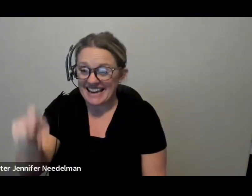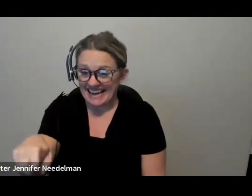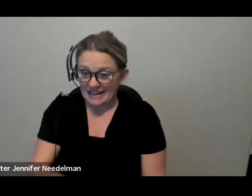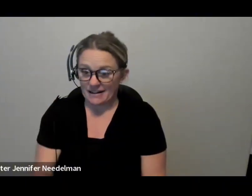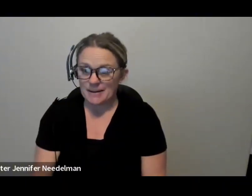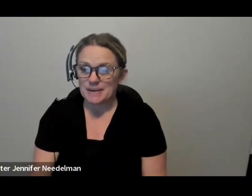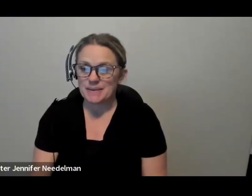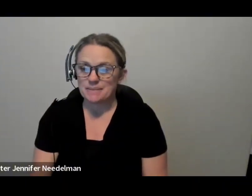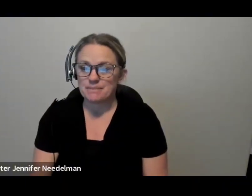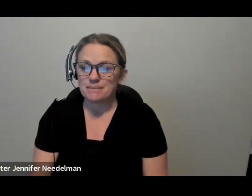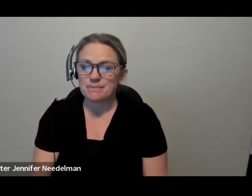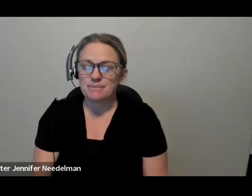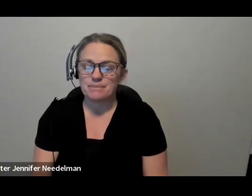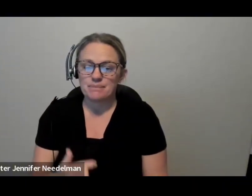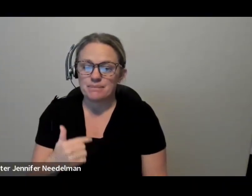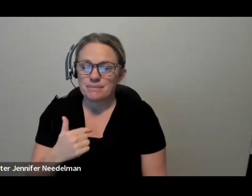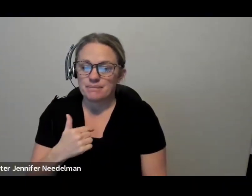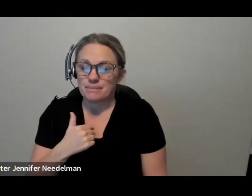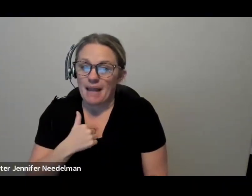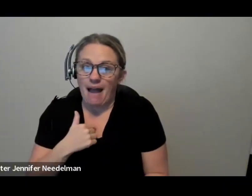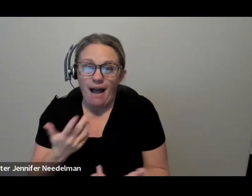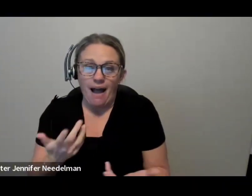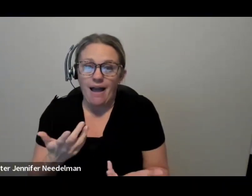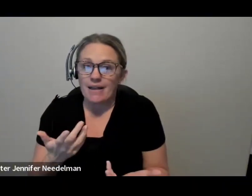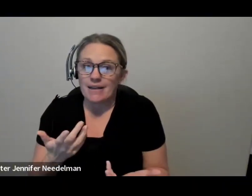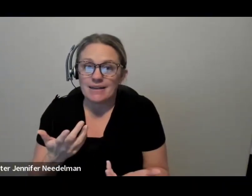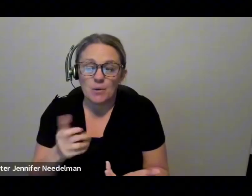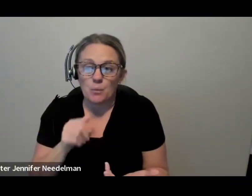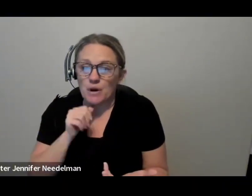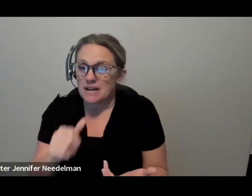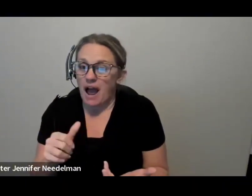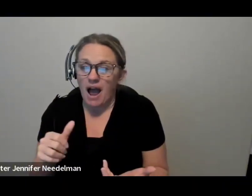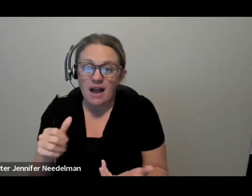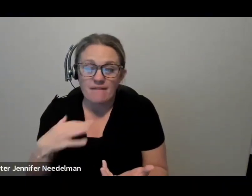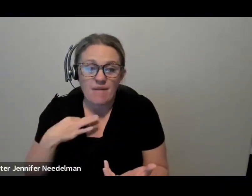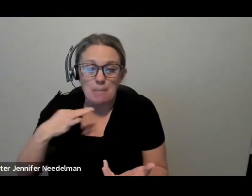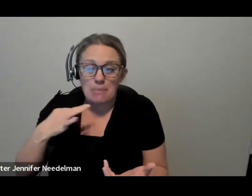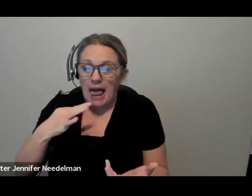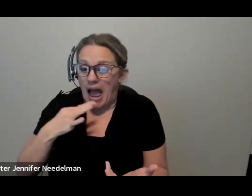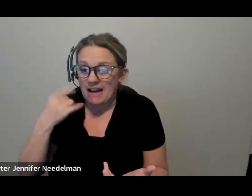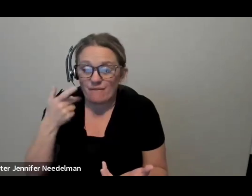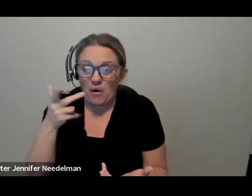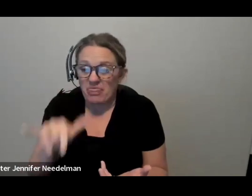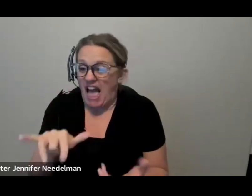I would not honestly have even applied for it. Like if I'm being fully transparent